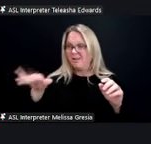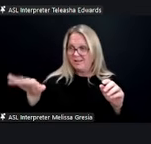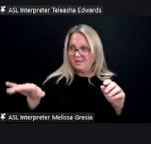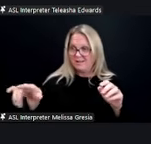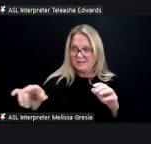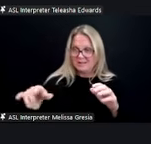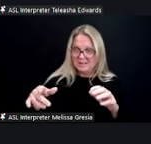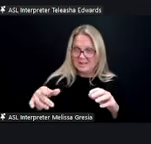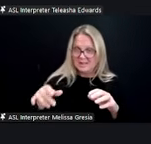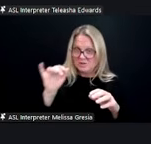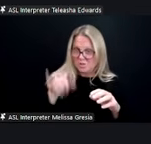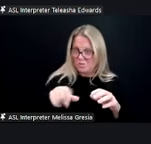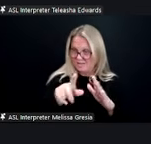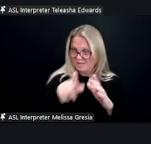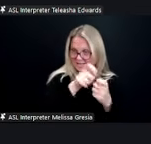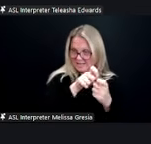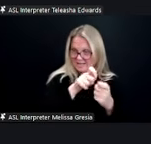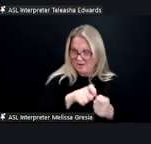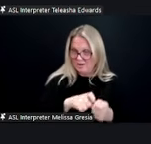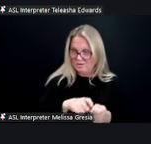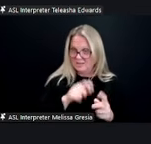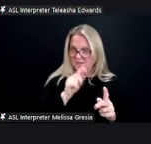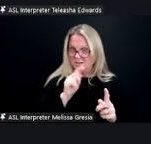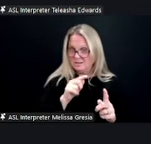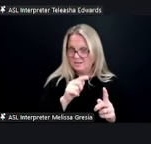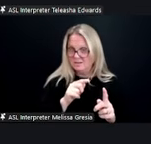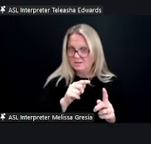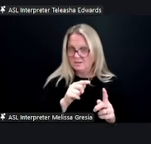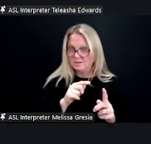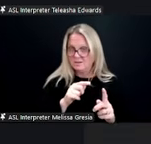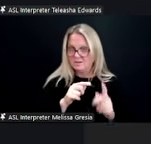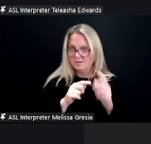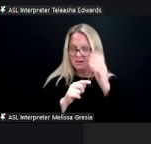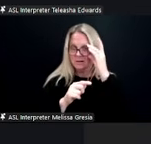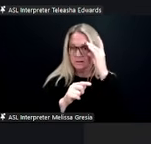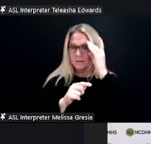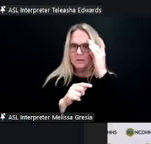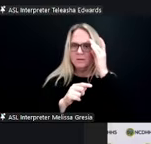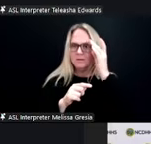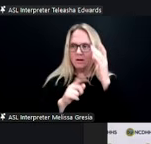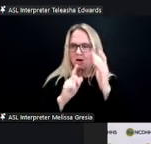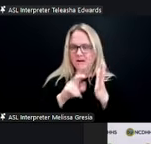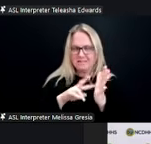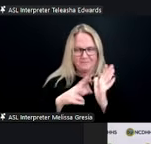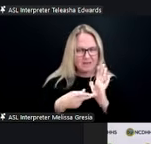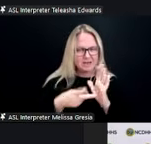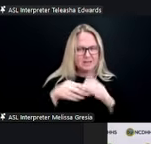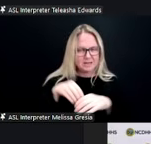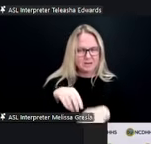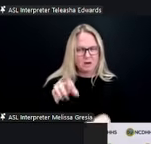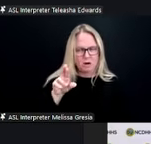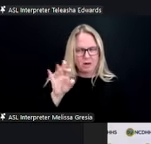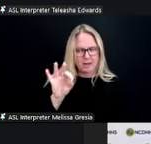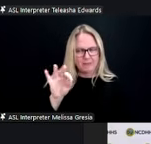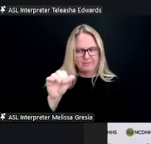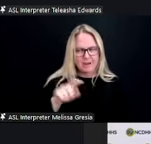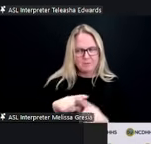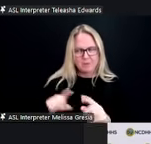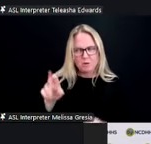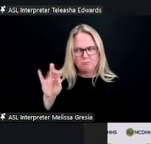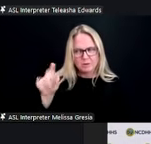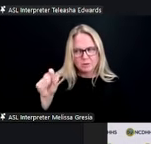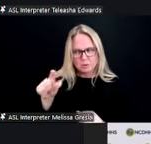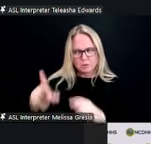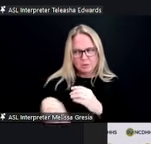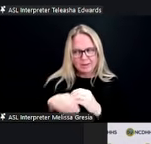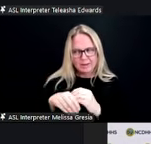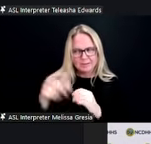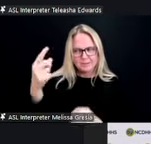um those details um are defined in the RFA, but Rachel, is there anything you'd add about that